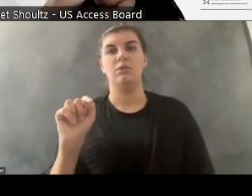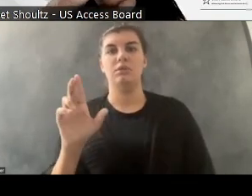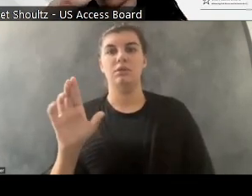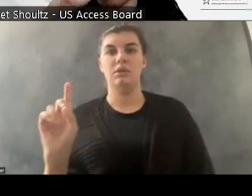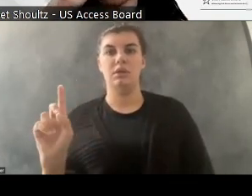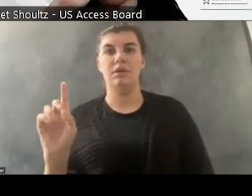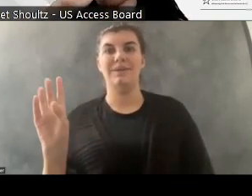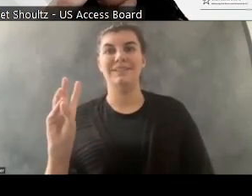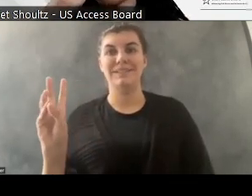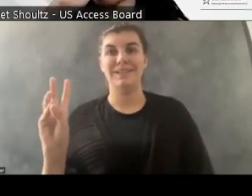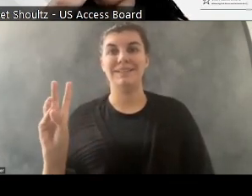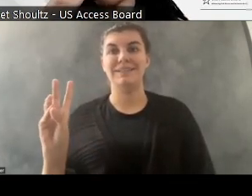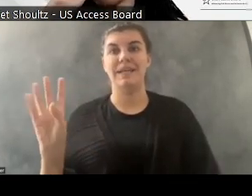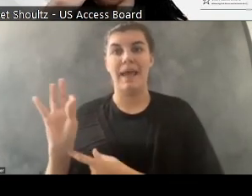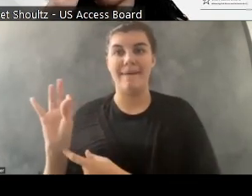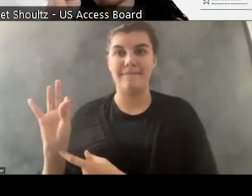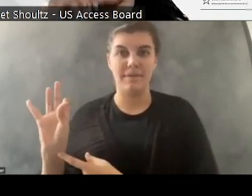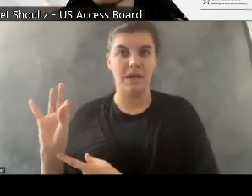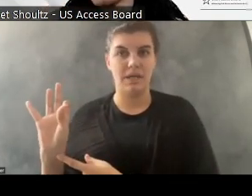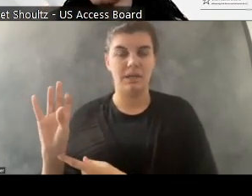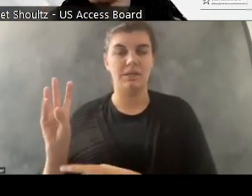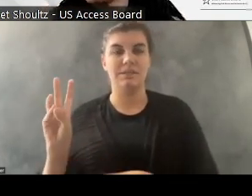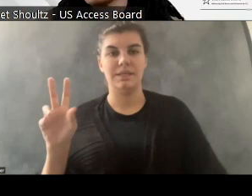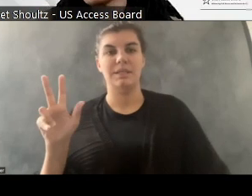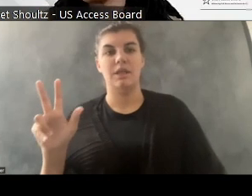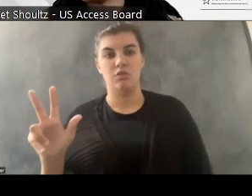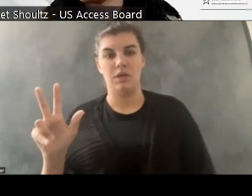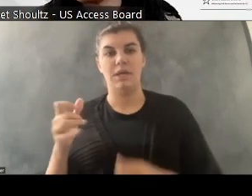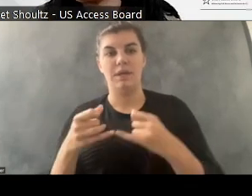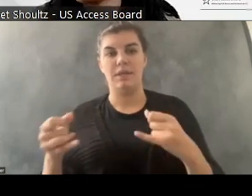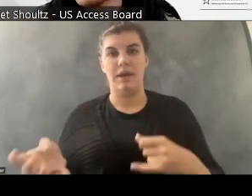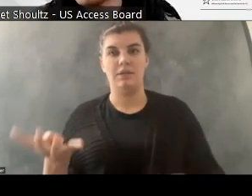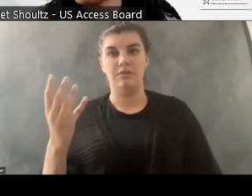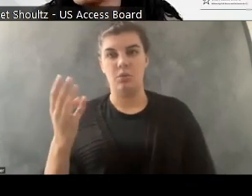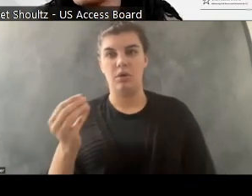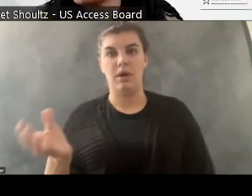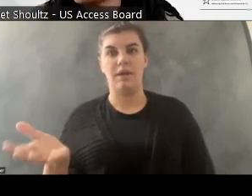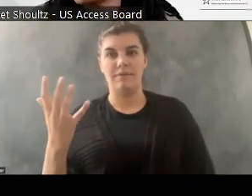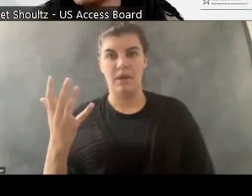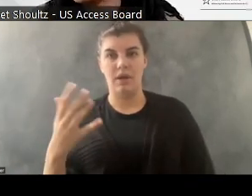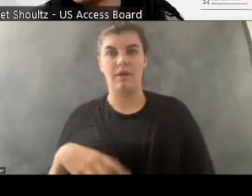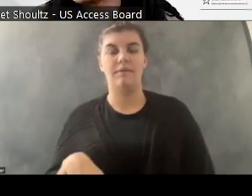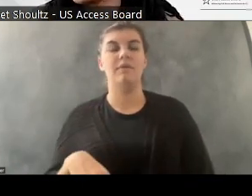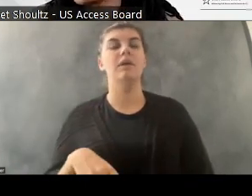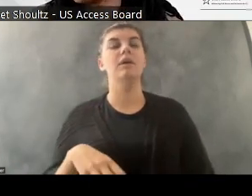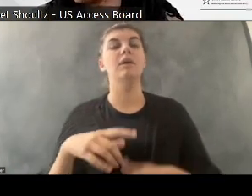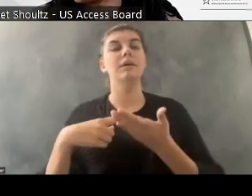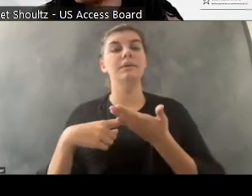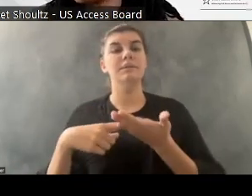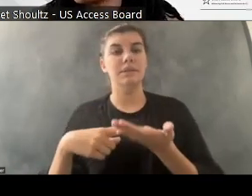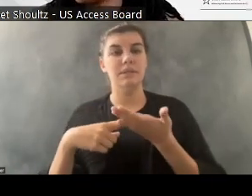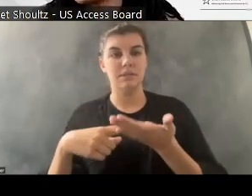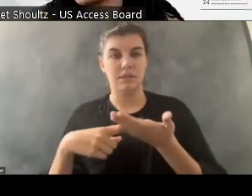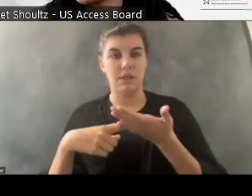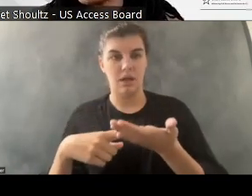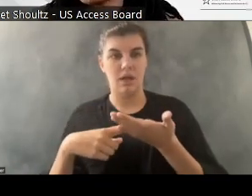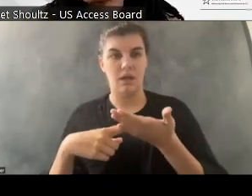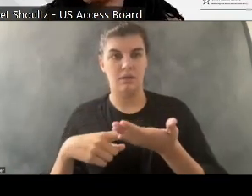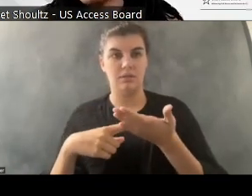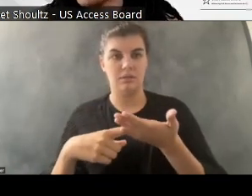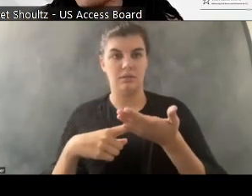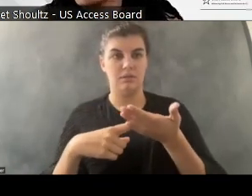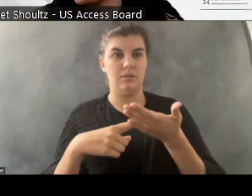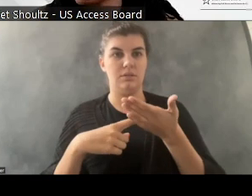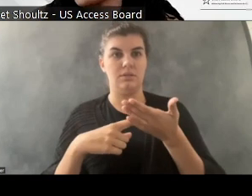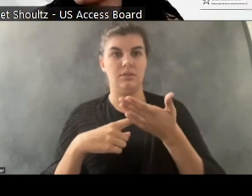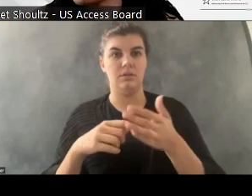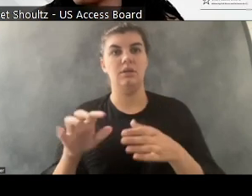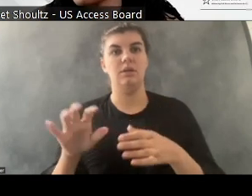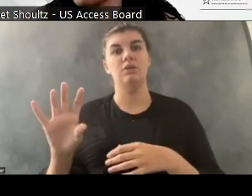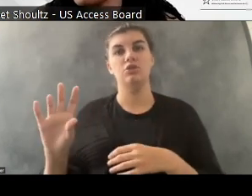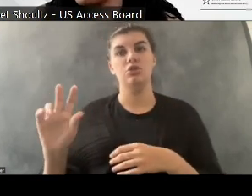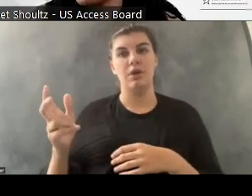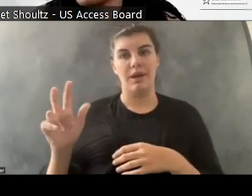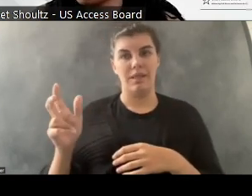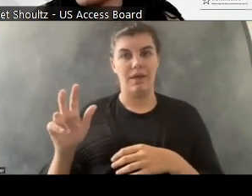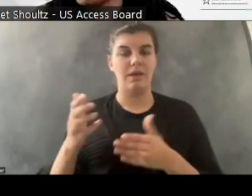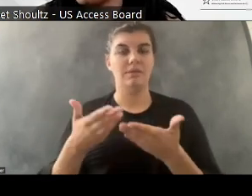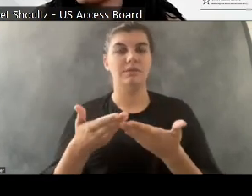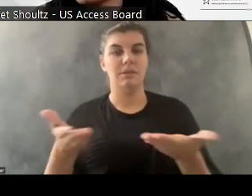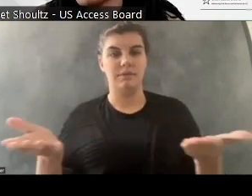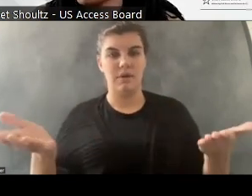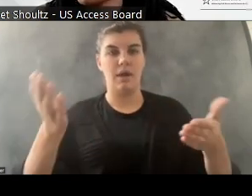6F.63 standard lines four and five which discuss the use of channelizing devices at